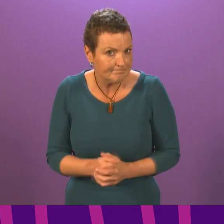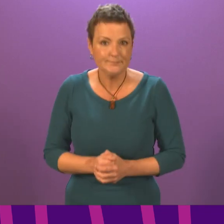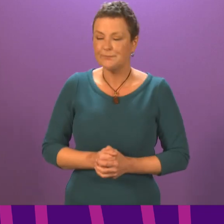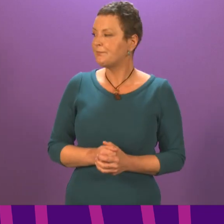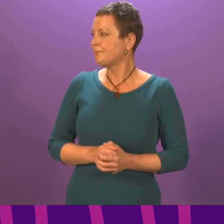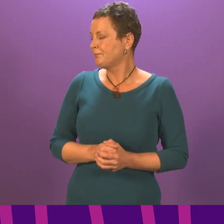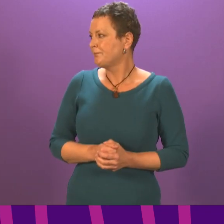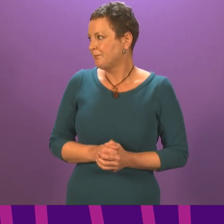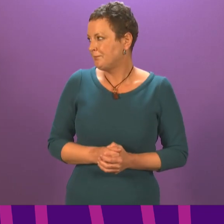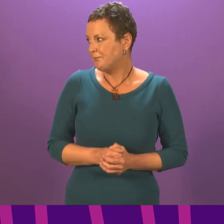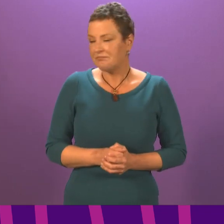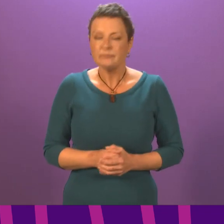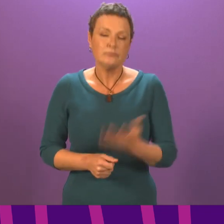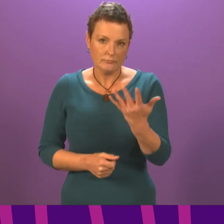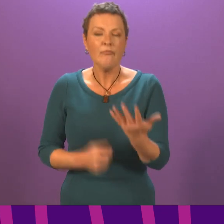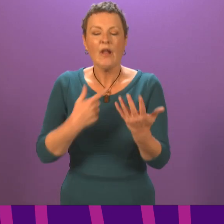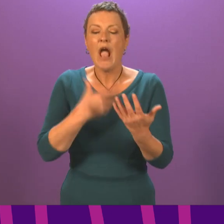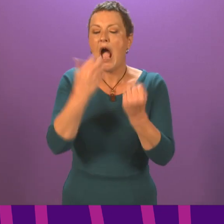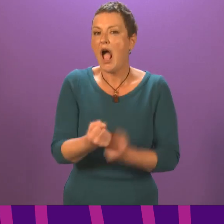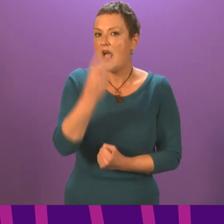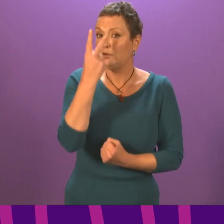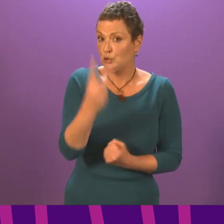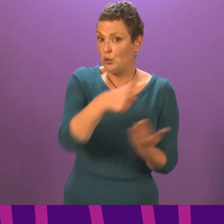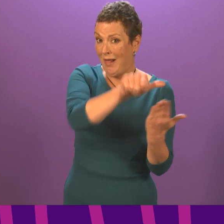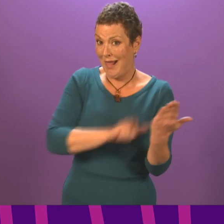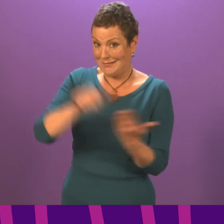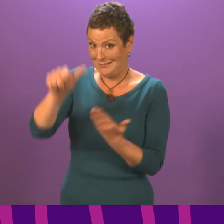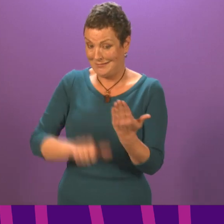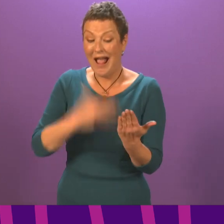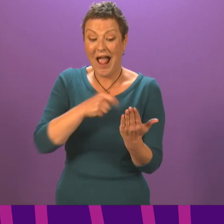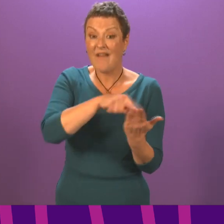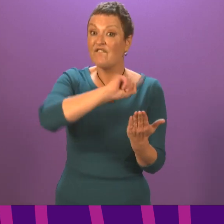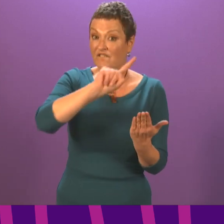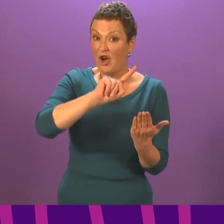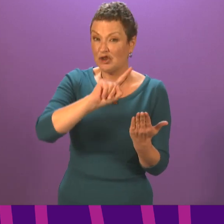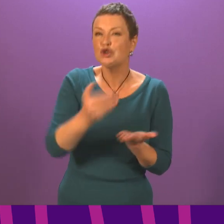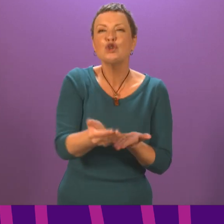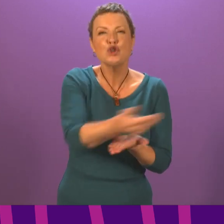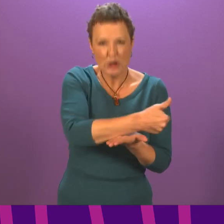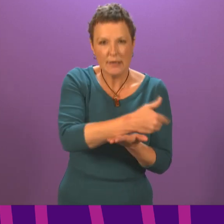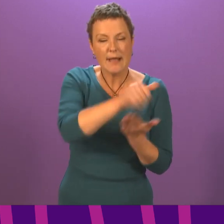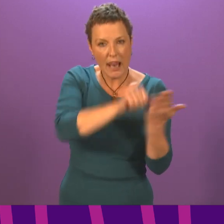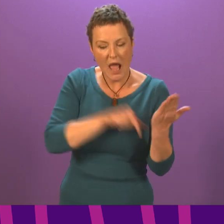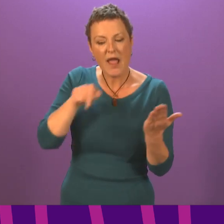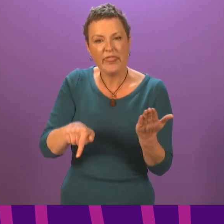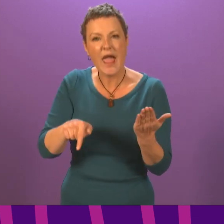The First Minister: There is, of course, the clinically vulnerable list as well as the other shielding list, so people in those categories are covered